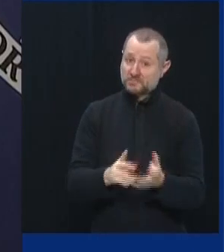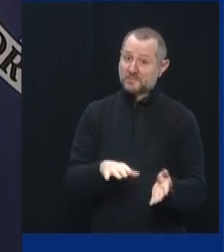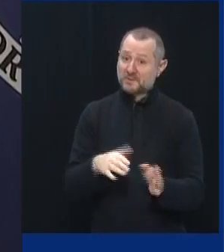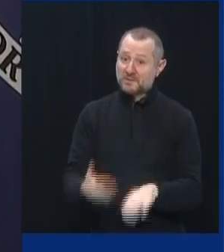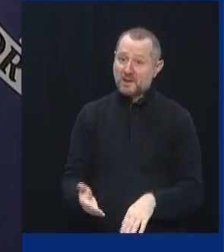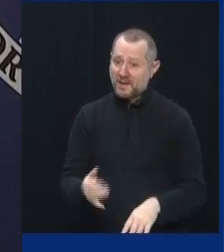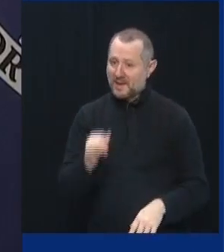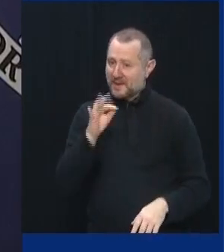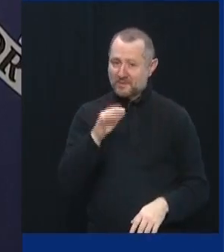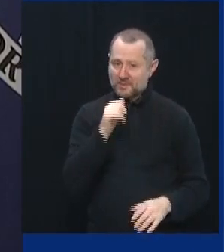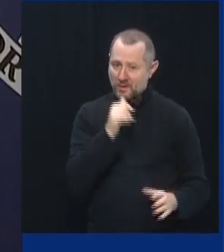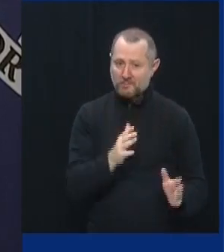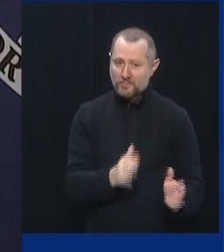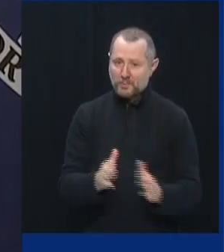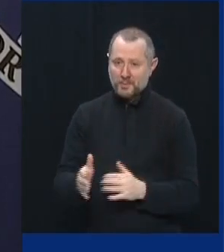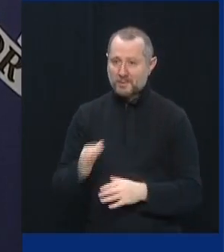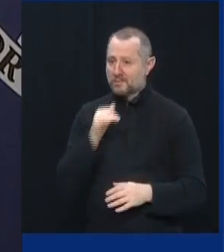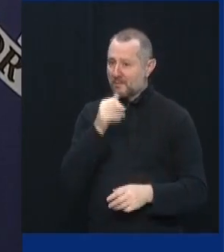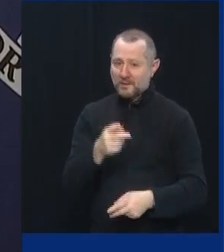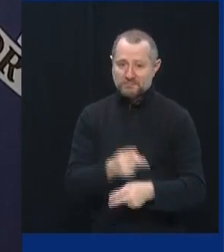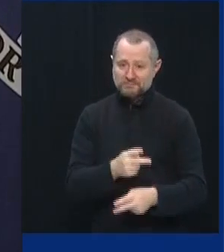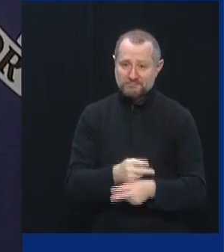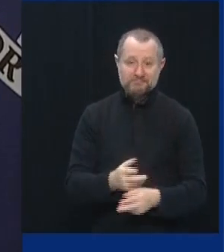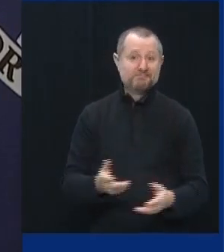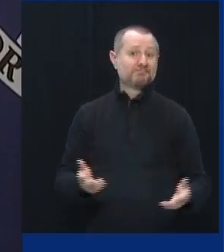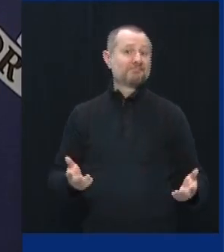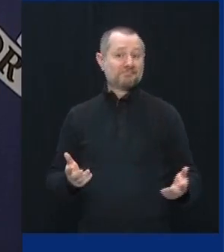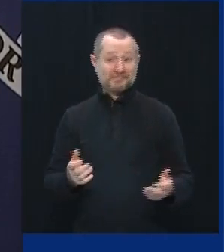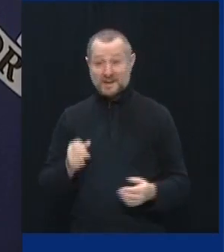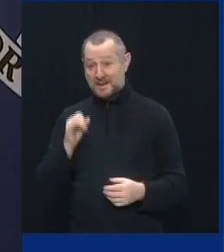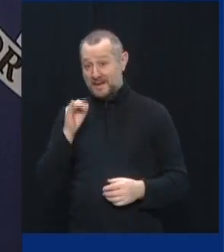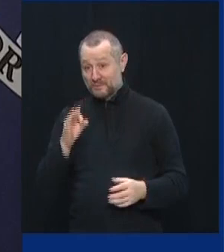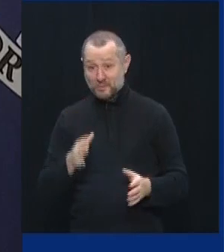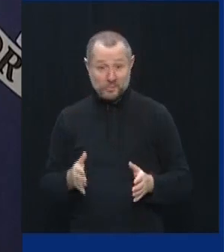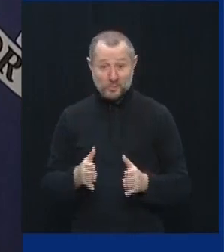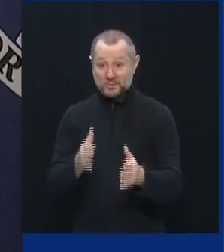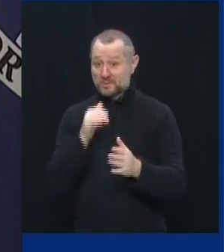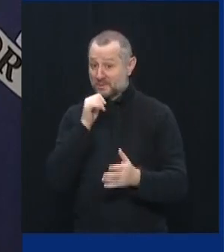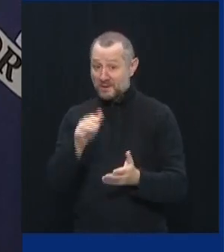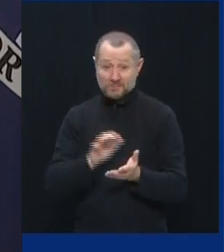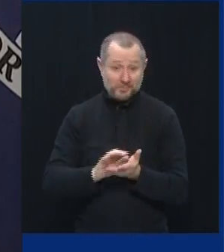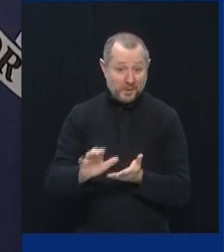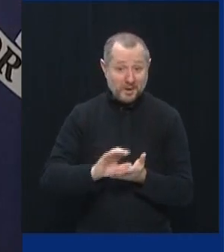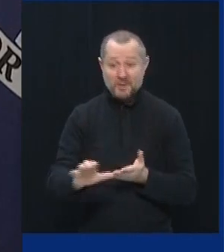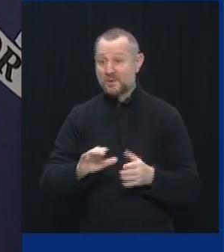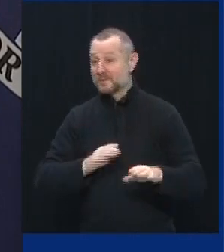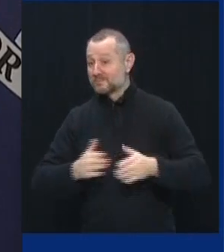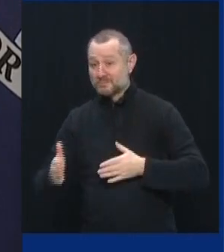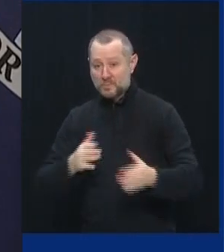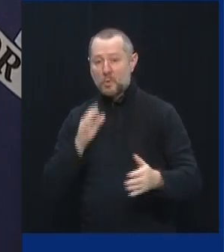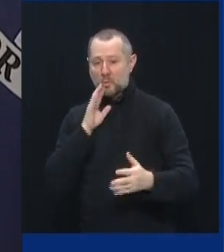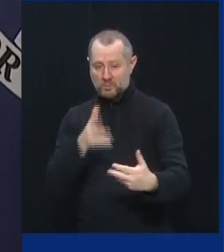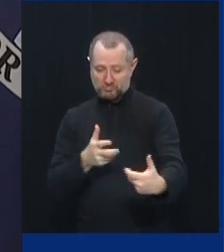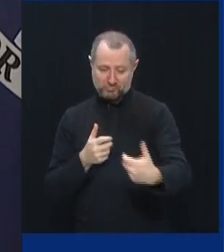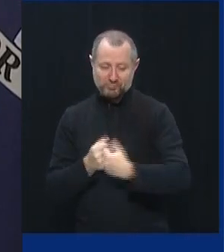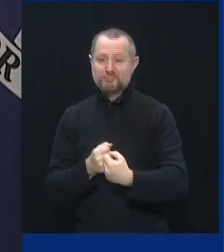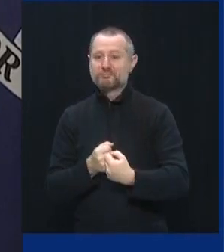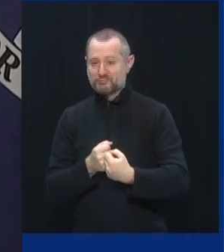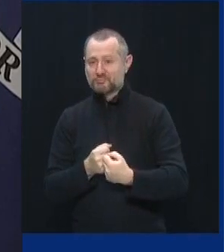IT'S A PROBLEM SHOVELING SNOW. THEY ARE NOT HANDLED CORRECTLY.